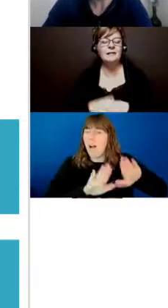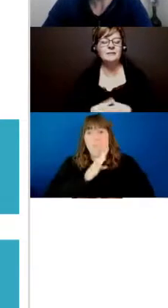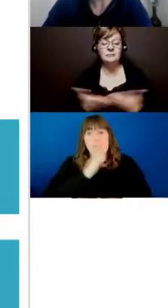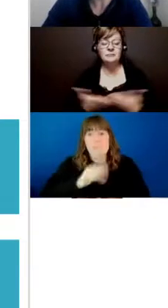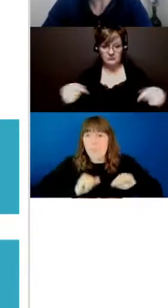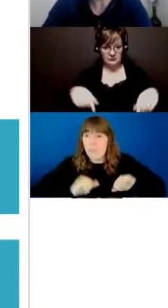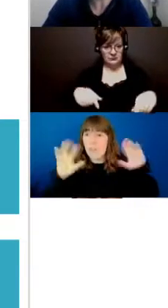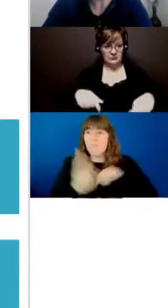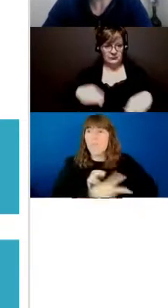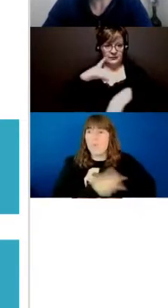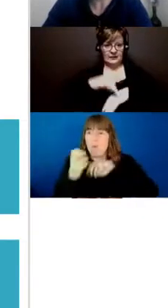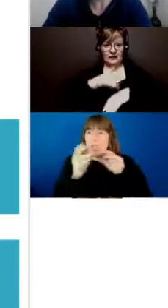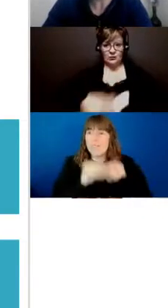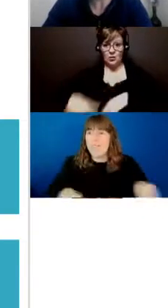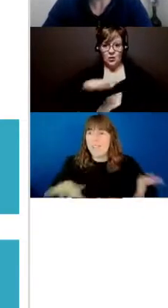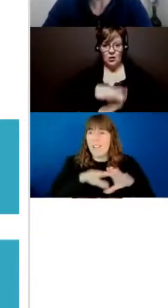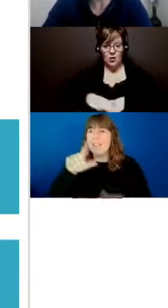of the səl̓ilwətaɁɬ təməxʷ (Tsleil-Waututh), šxʷməθkʷəy̓əmaɁɬ təməxʷ (Musqueam),